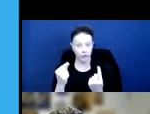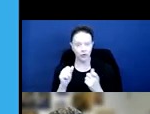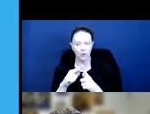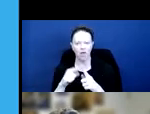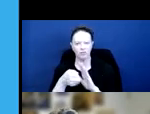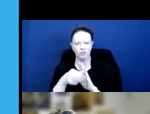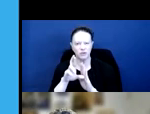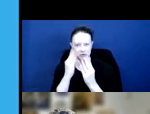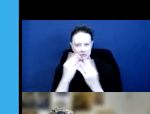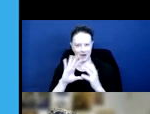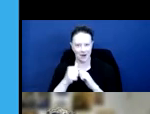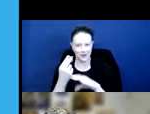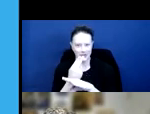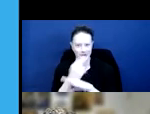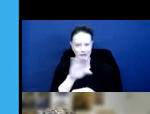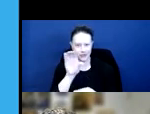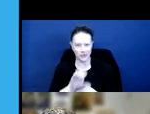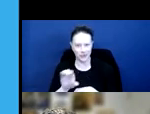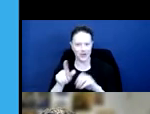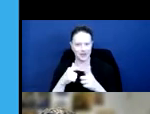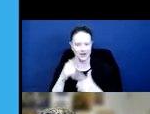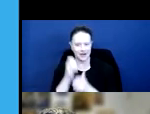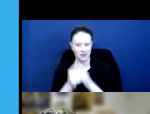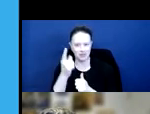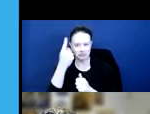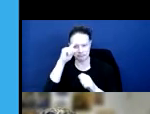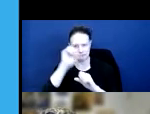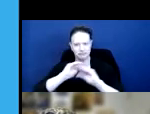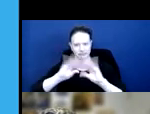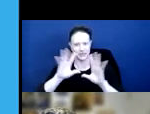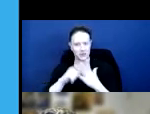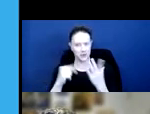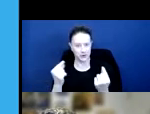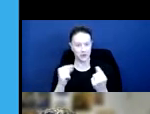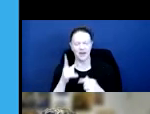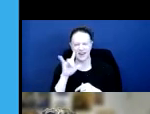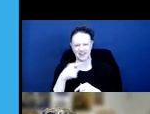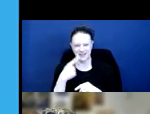So, one, as I mentioned before, you want to make sure you select the language channel you like to hear today.